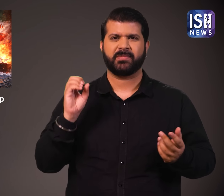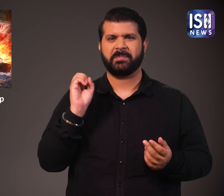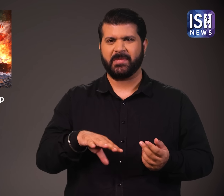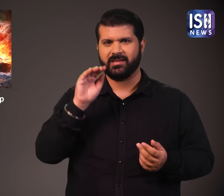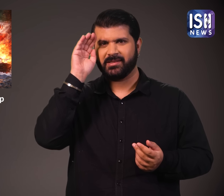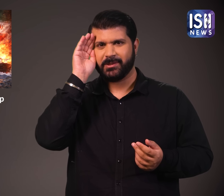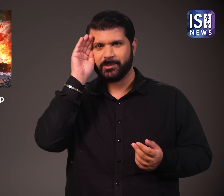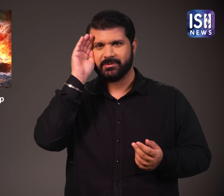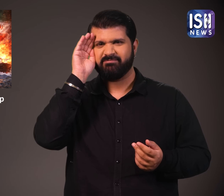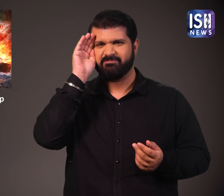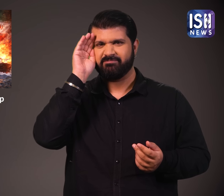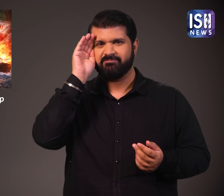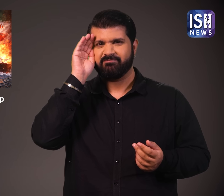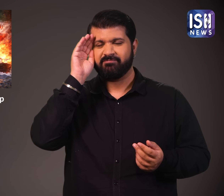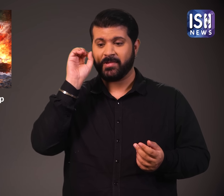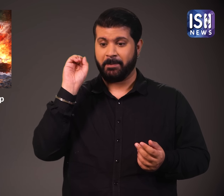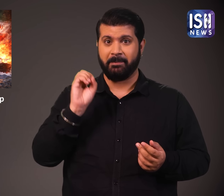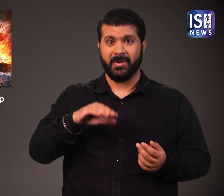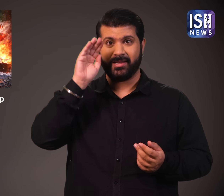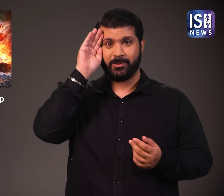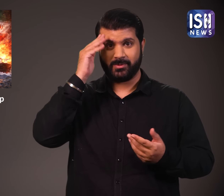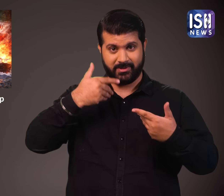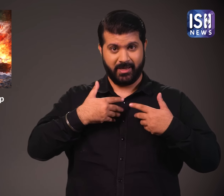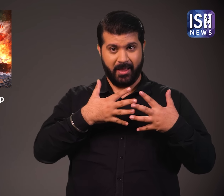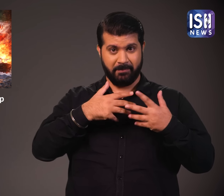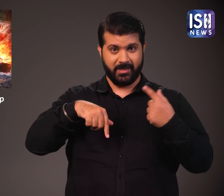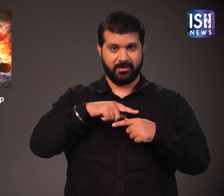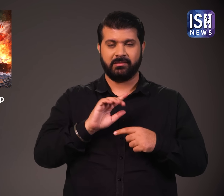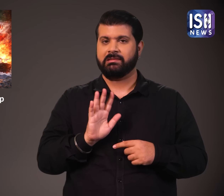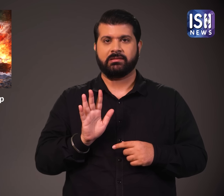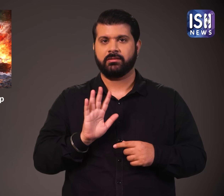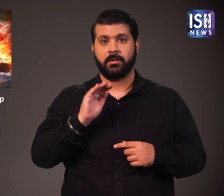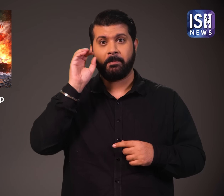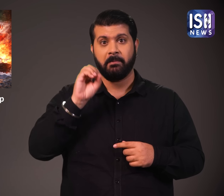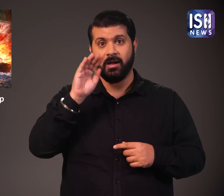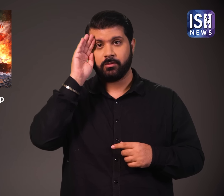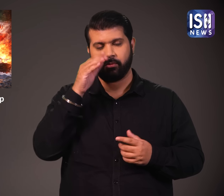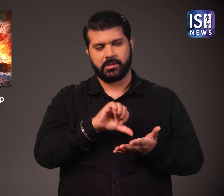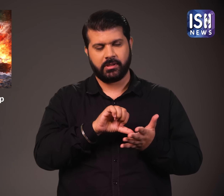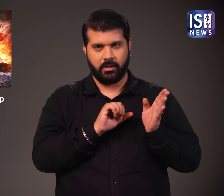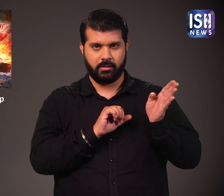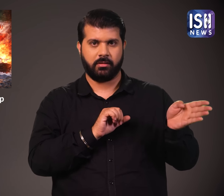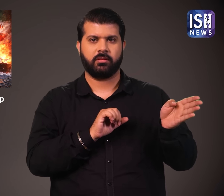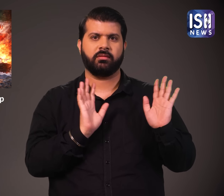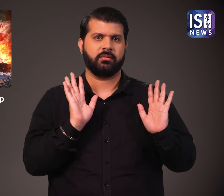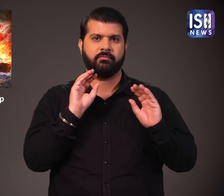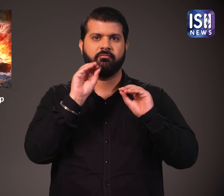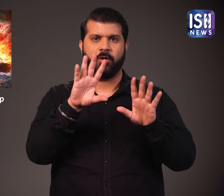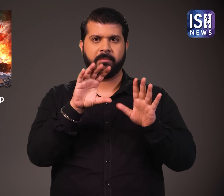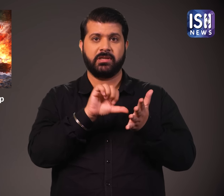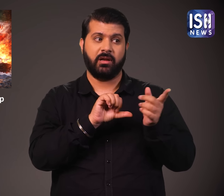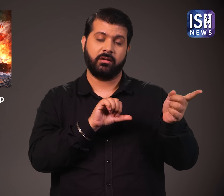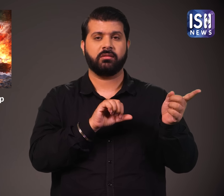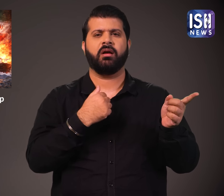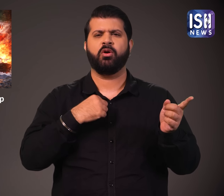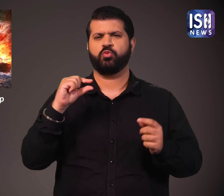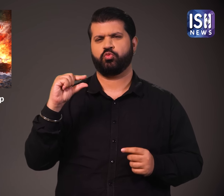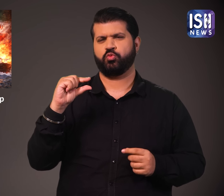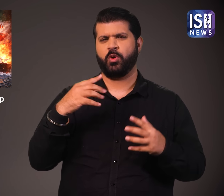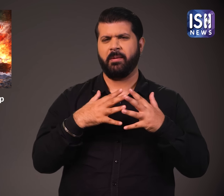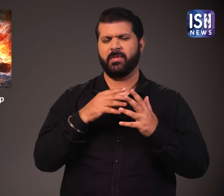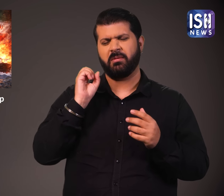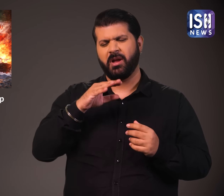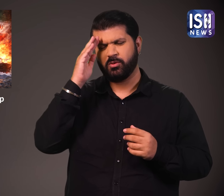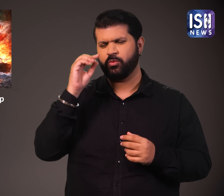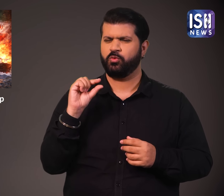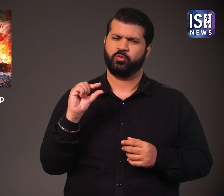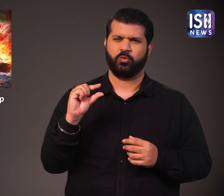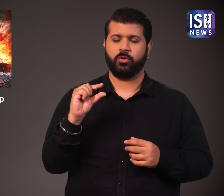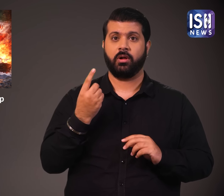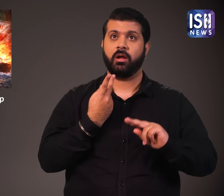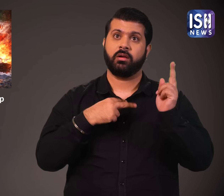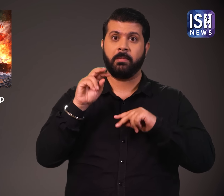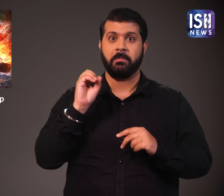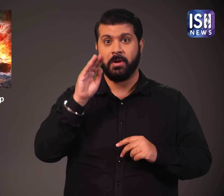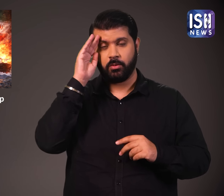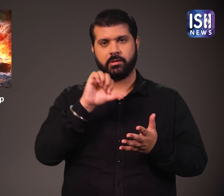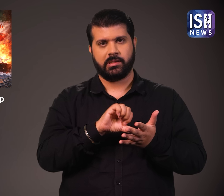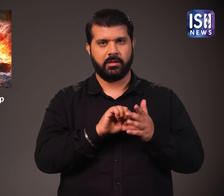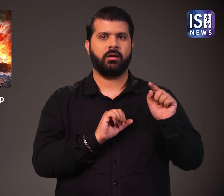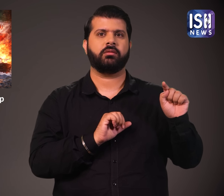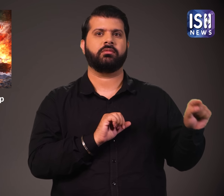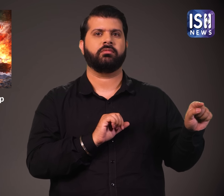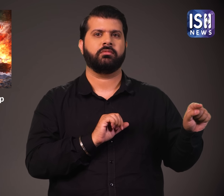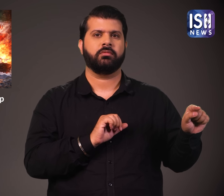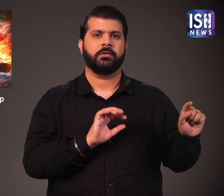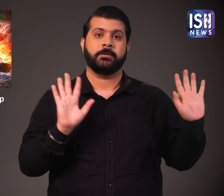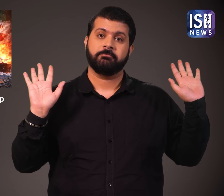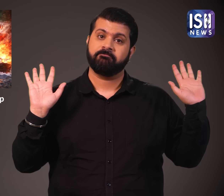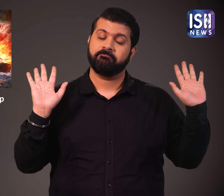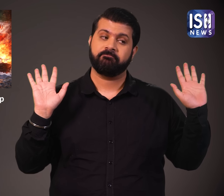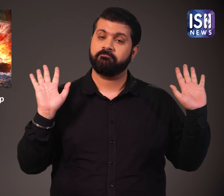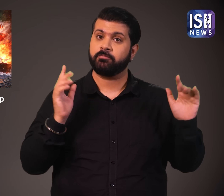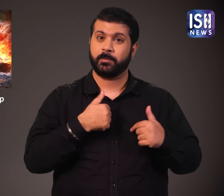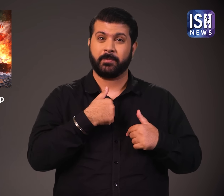"The bad news is that we have not reached an agreement, and I think that's bad news for Iran much more than it's bad news for the U.S."